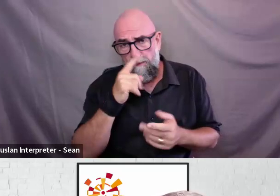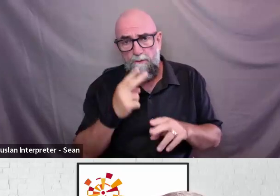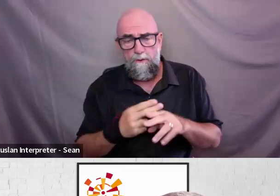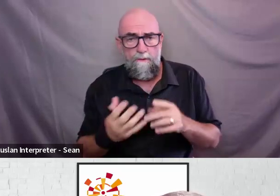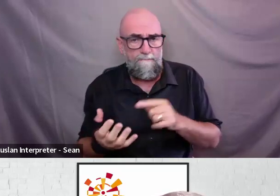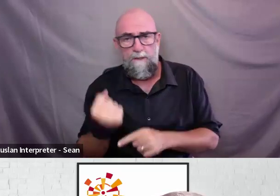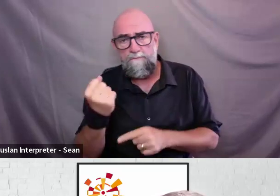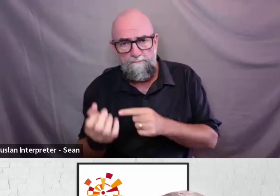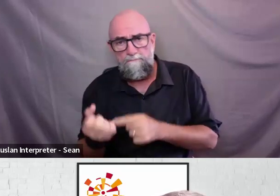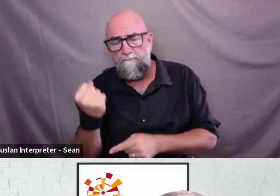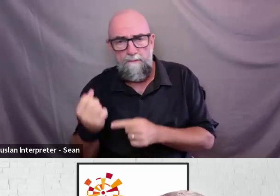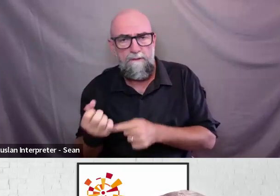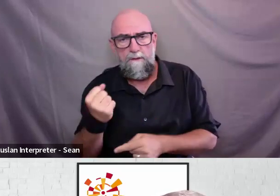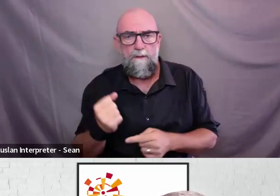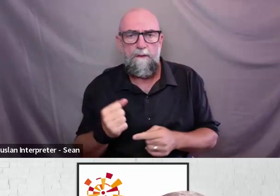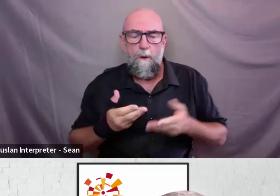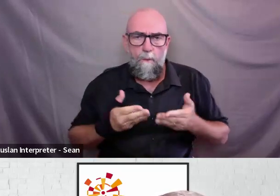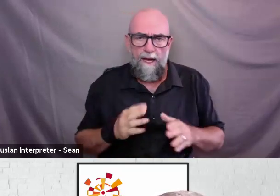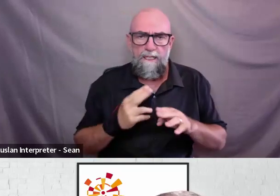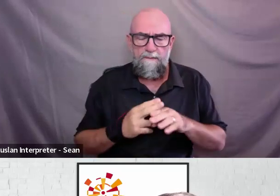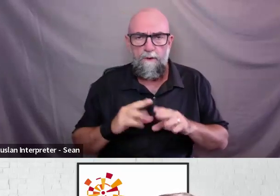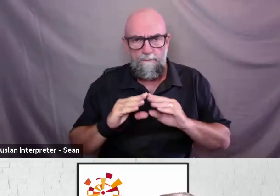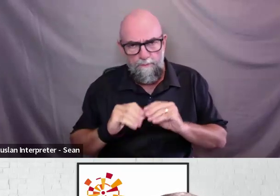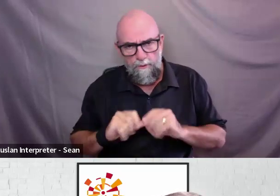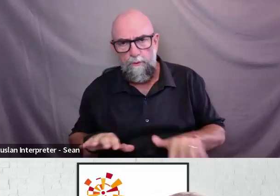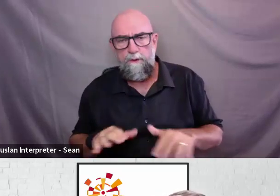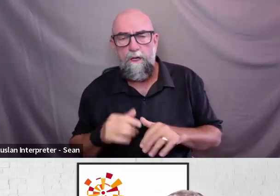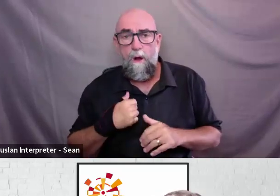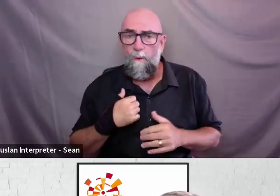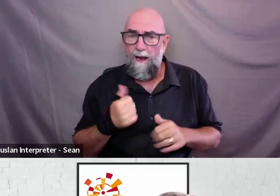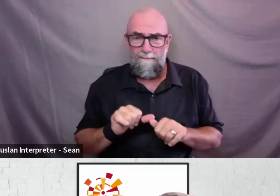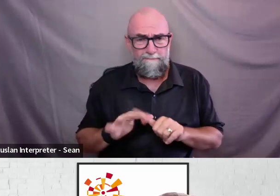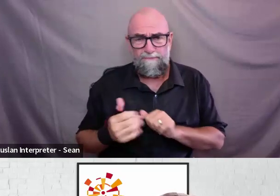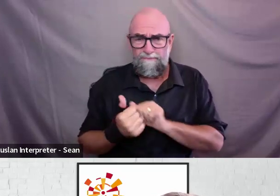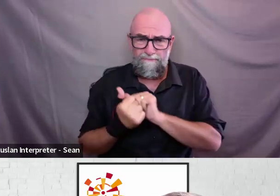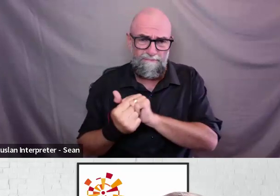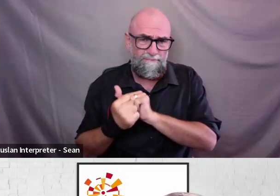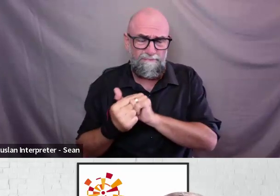that area and collaboration is needed. In the last piece, we get tipped into thinking about the